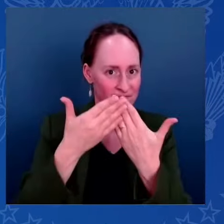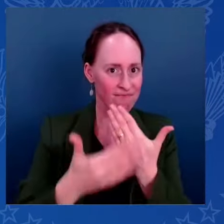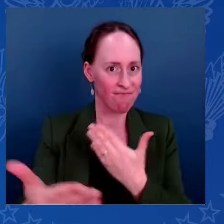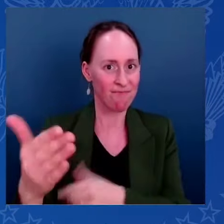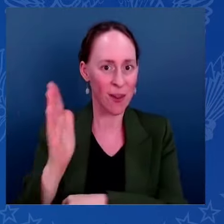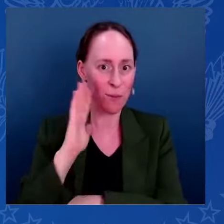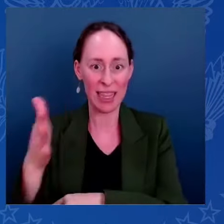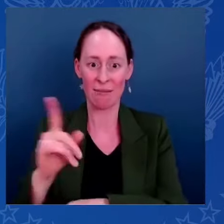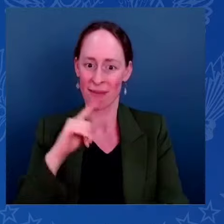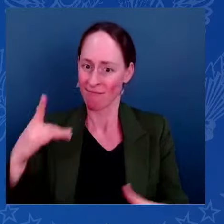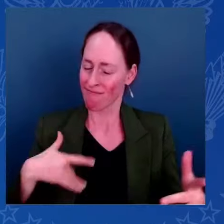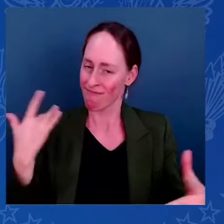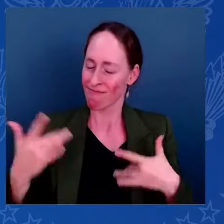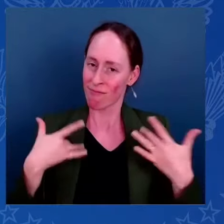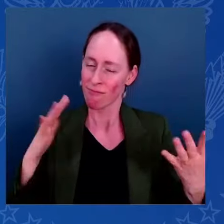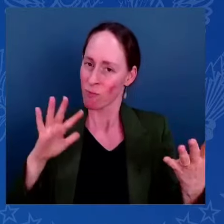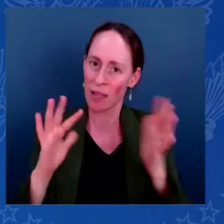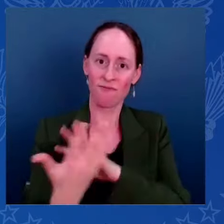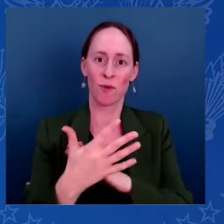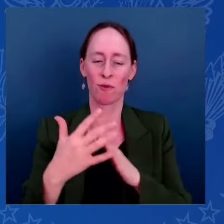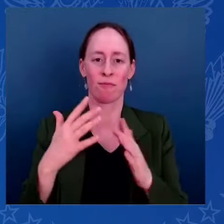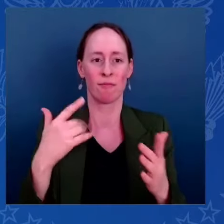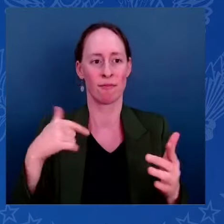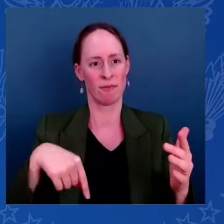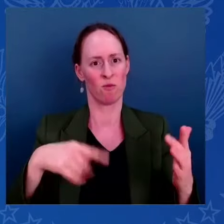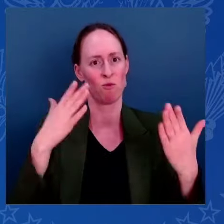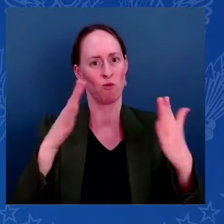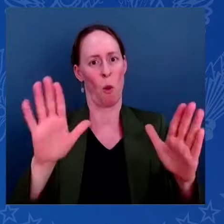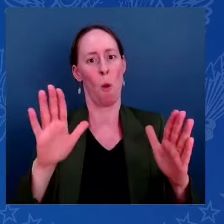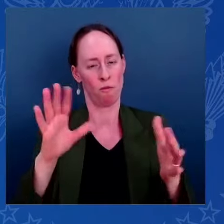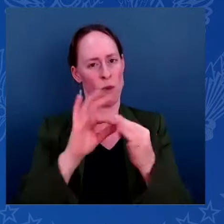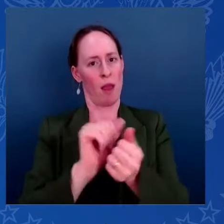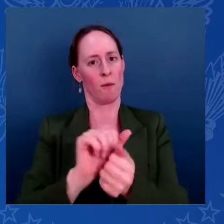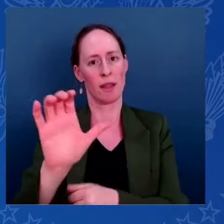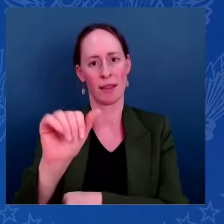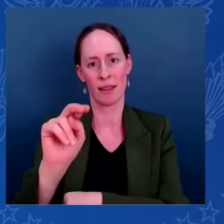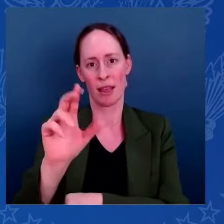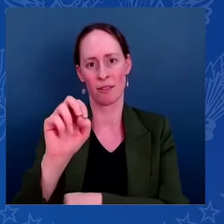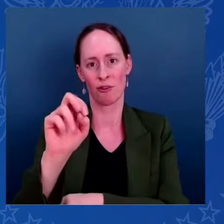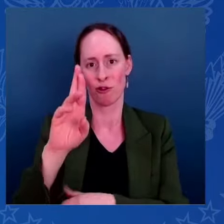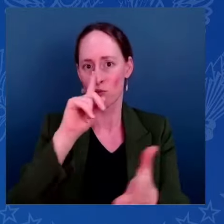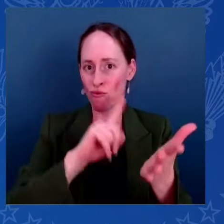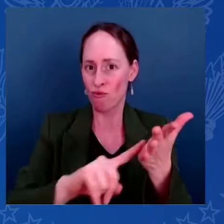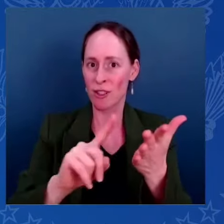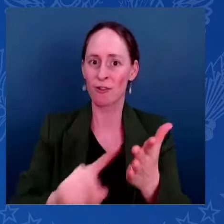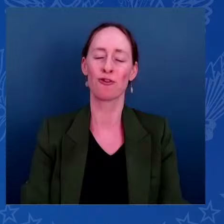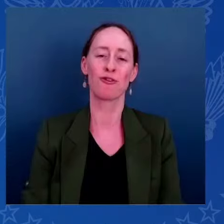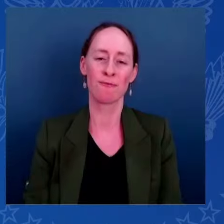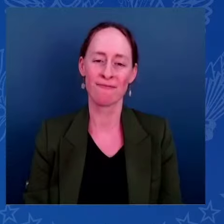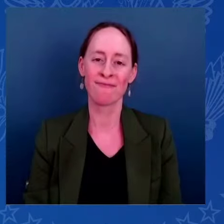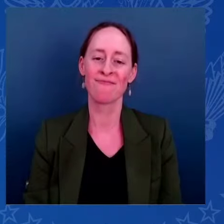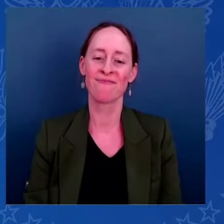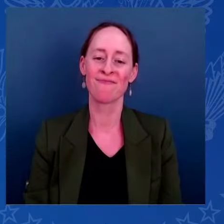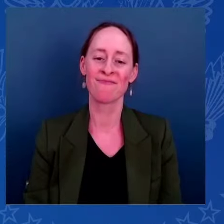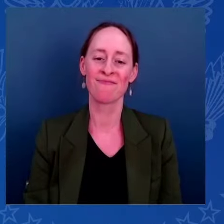And before I leave, I want to say when I -- my daughter was here -- our daughter was here for a --